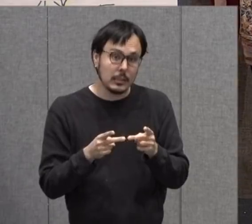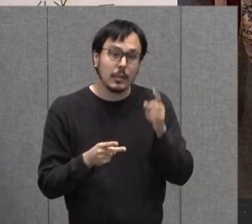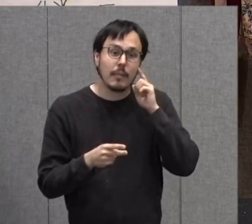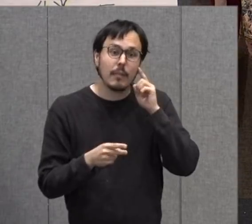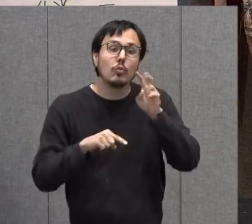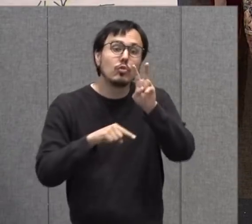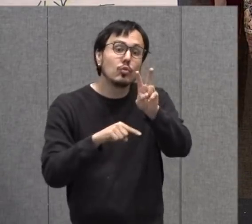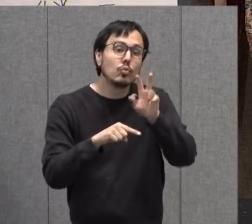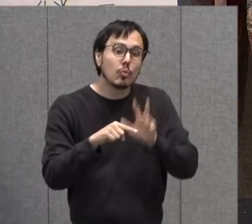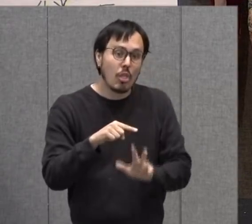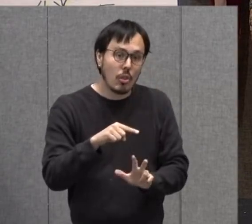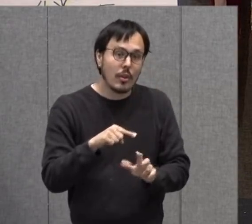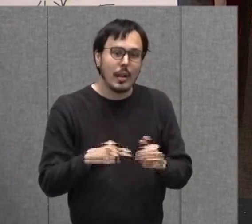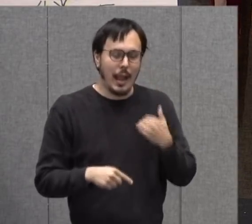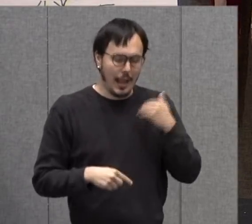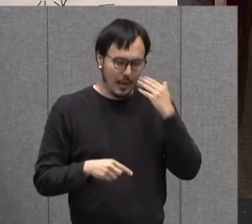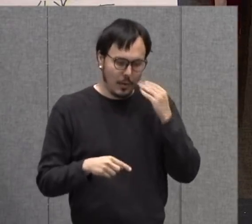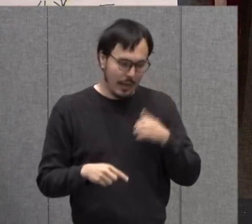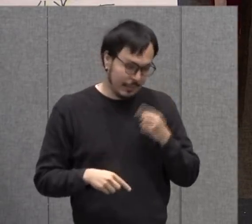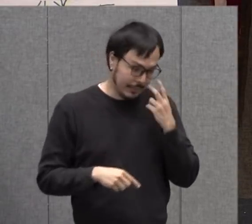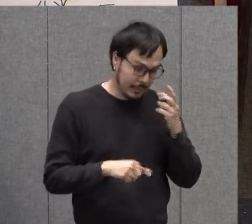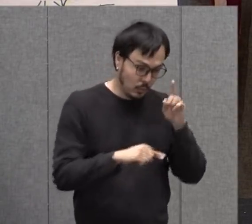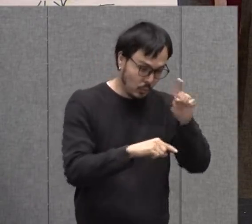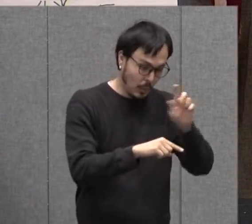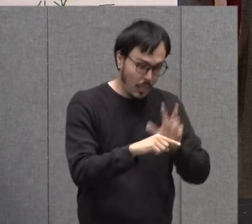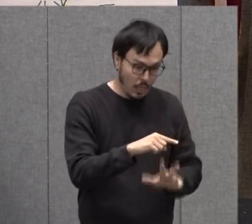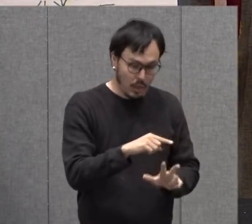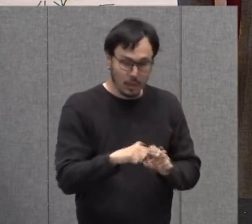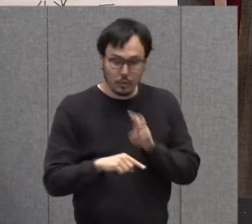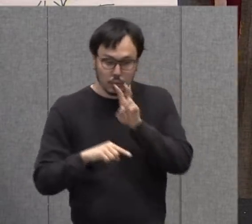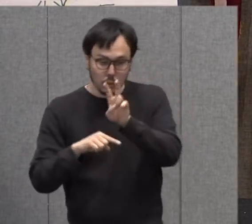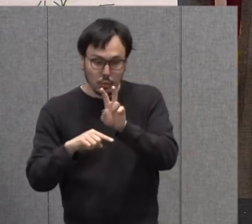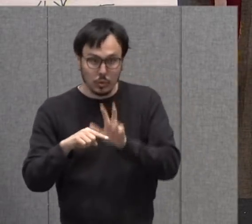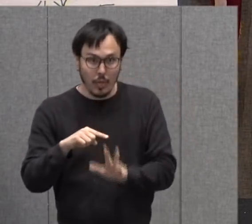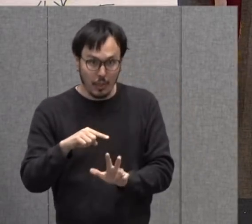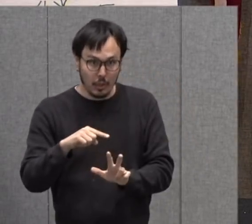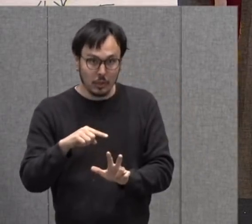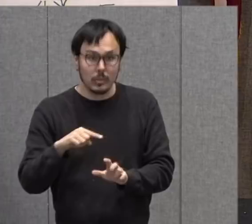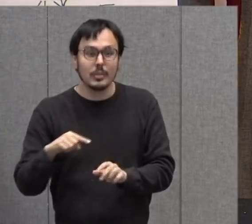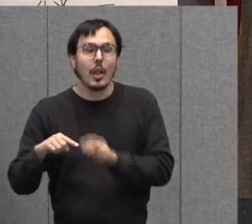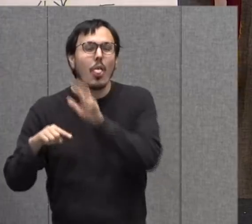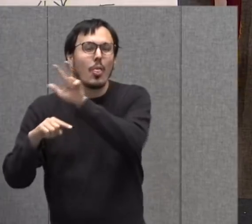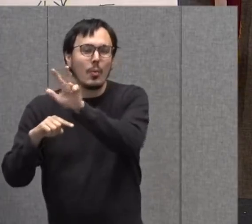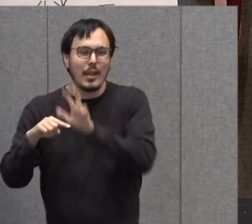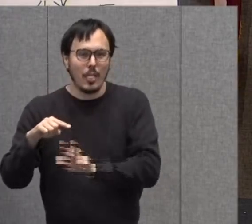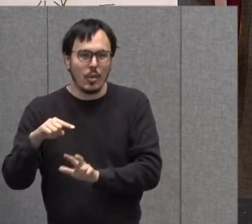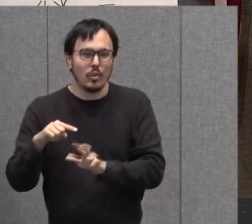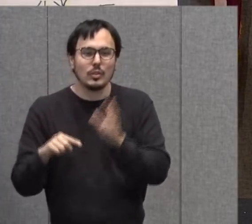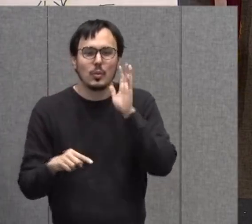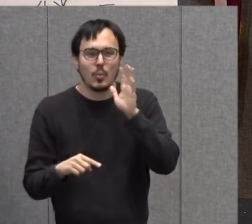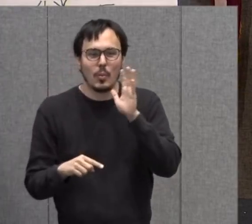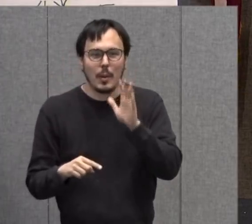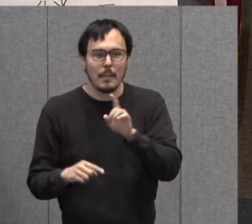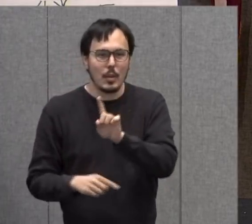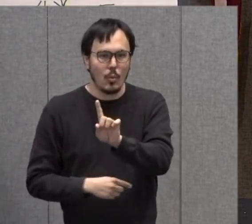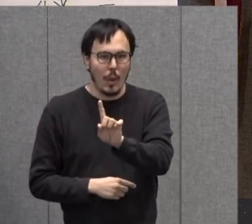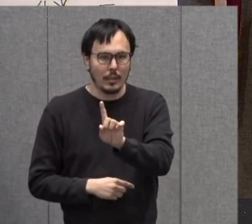So, I know I have one third, two thirds, three thirds. So, I will mark my two thirds.